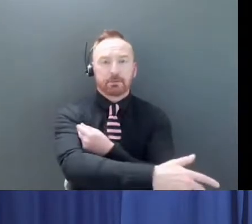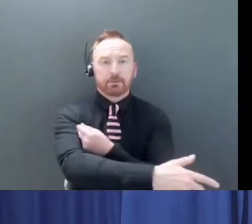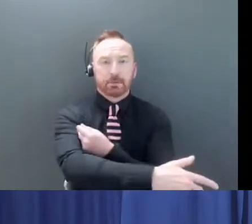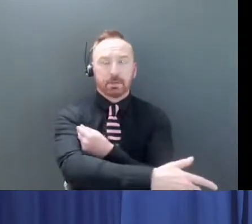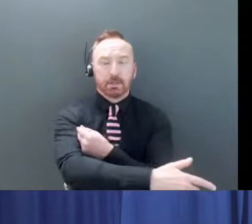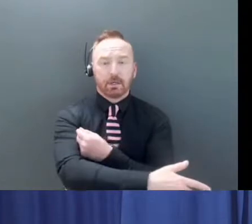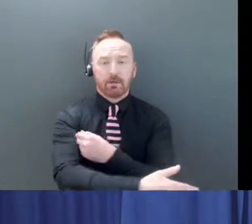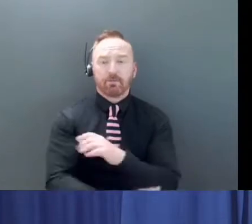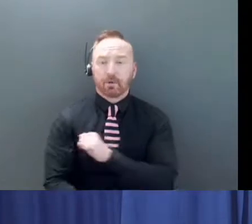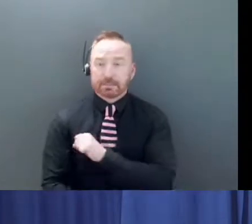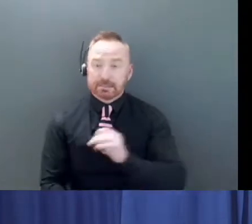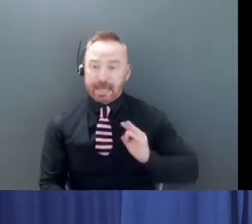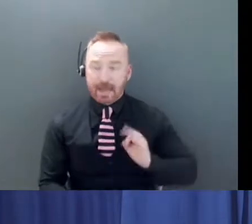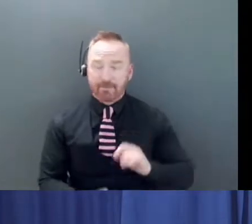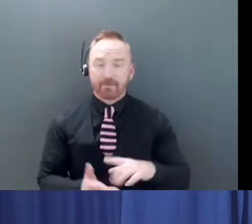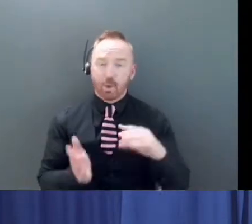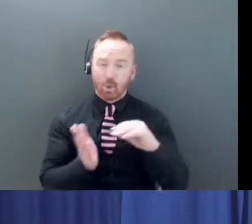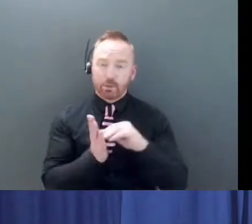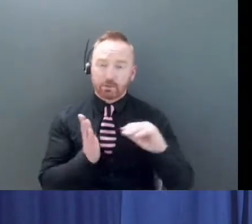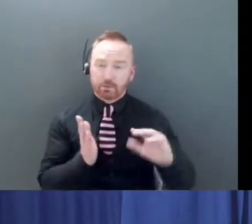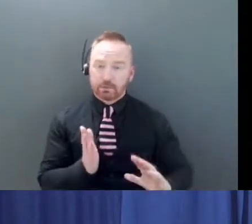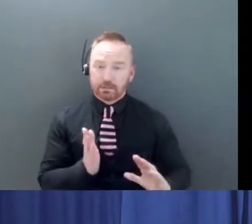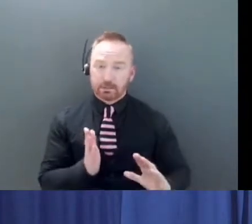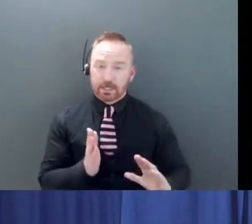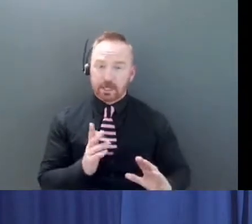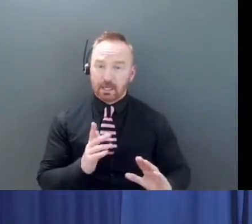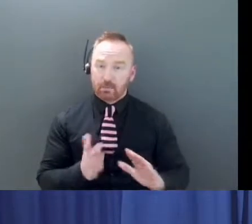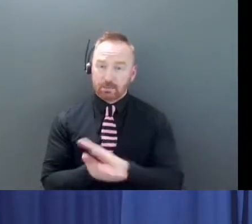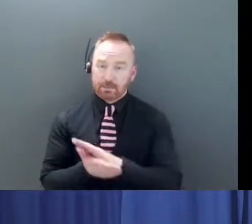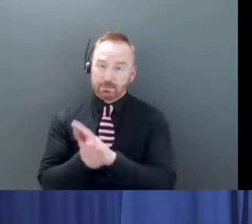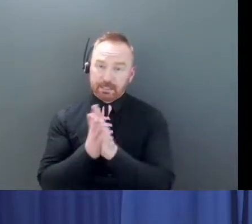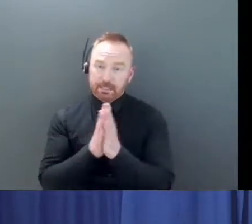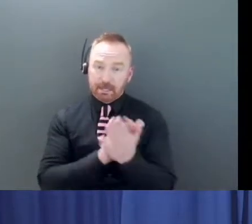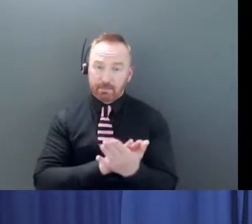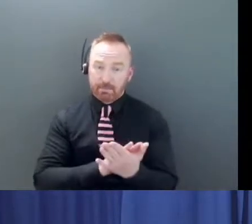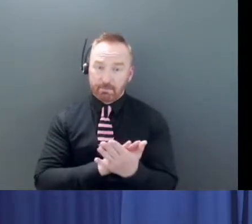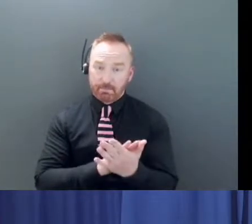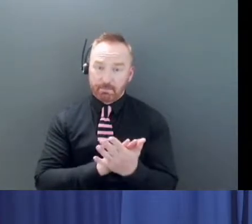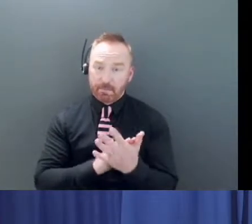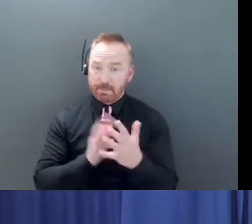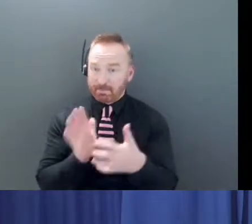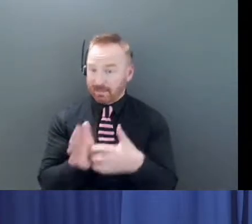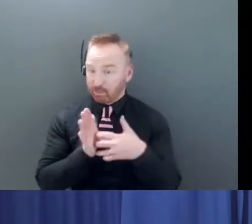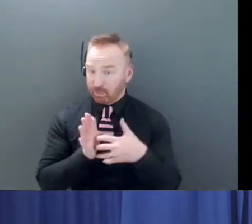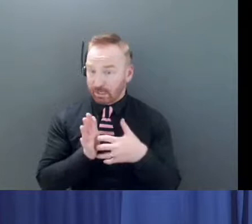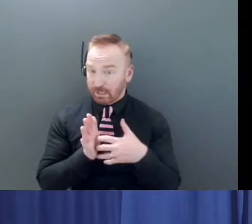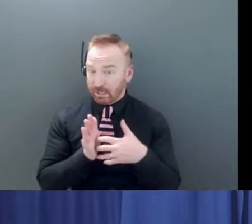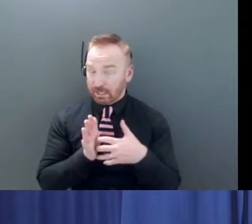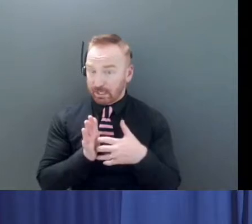vaccination for staff and students will become mandatory.